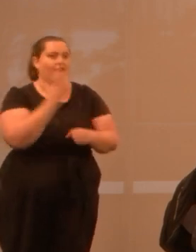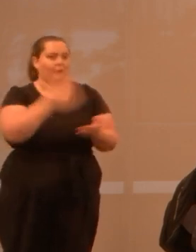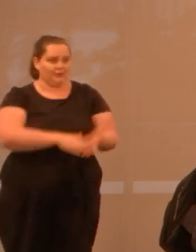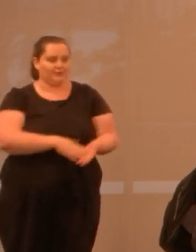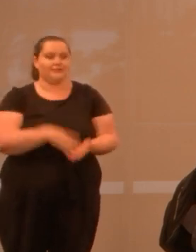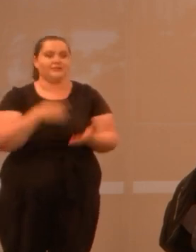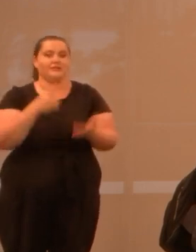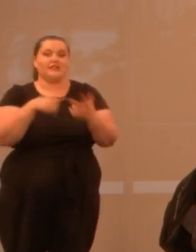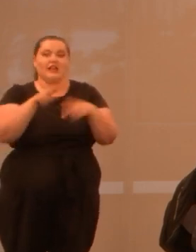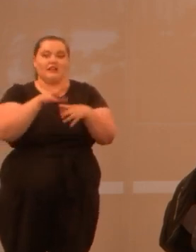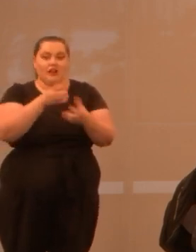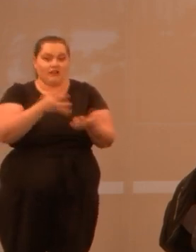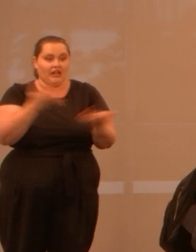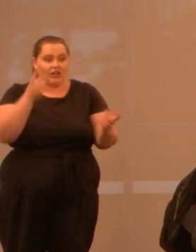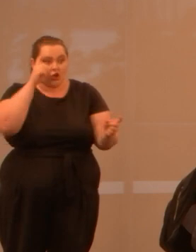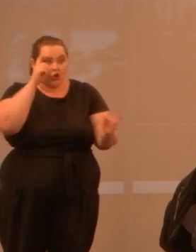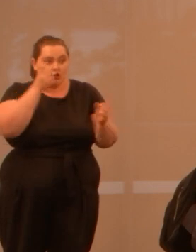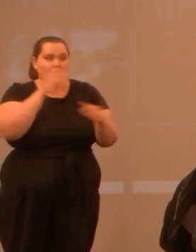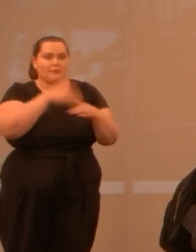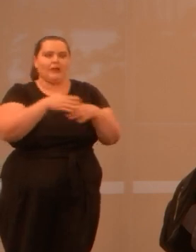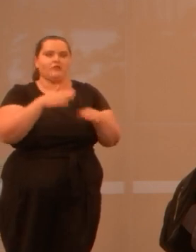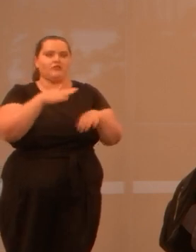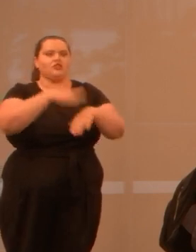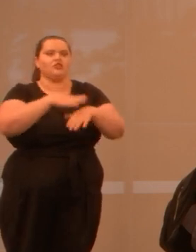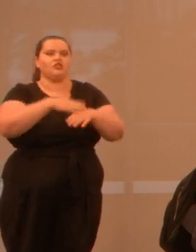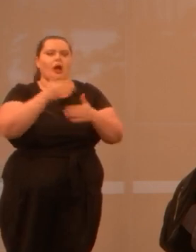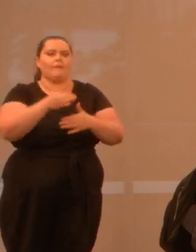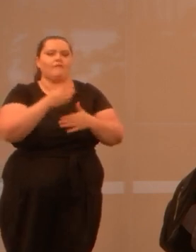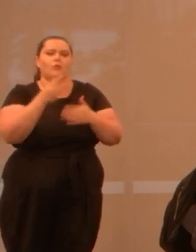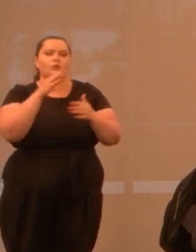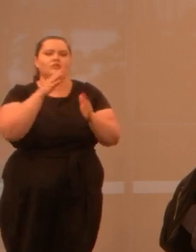concerns about the time frames for speeches, please direct all complaints to